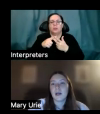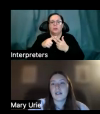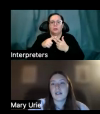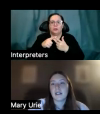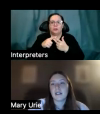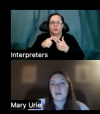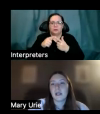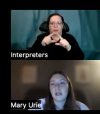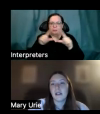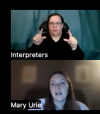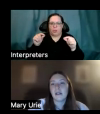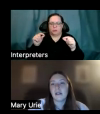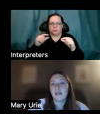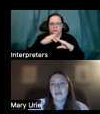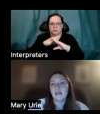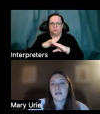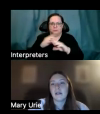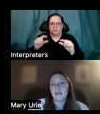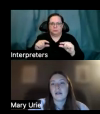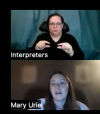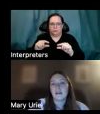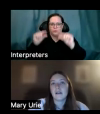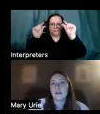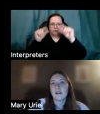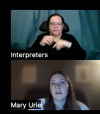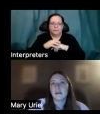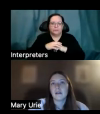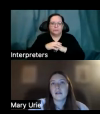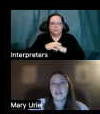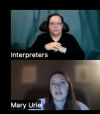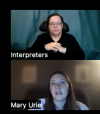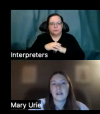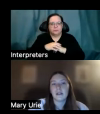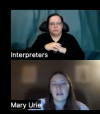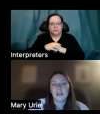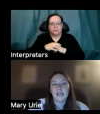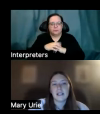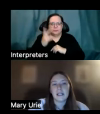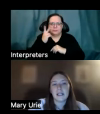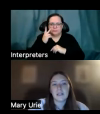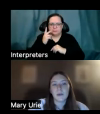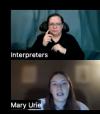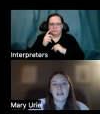box because it's in the way. See? And then that last point,